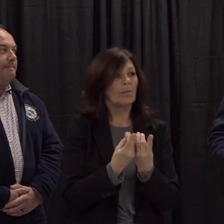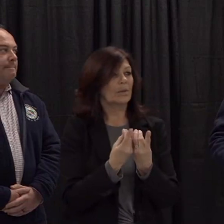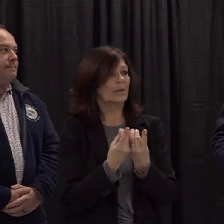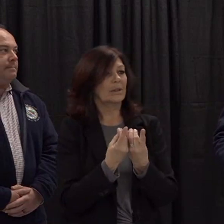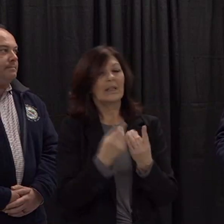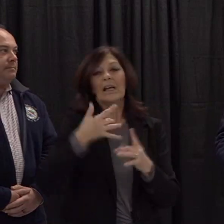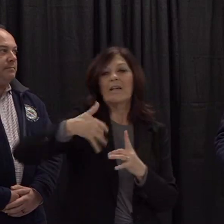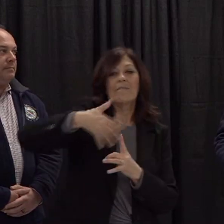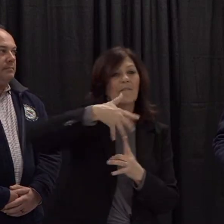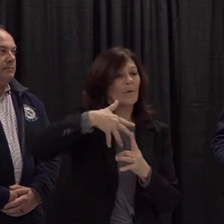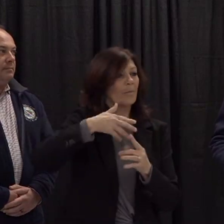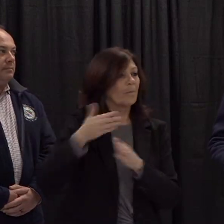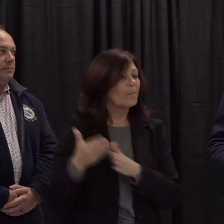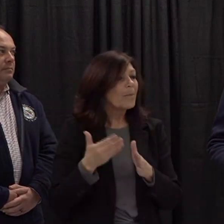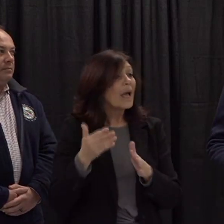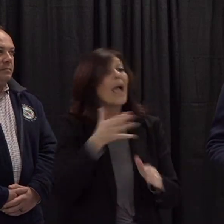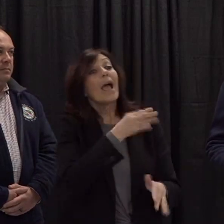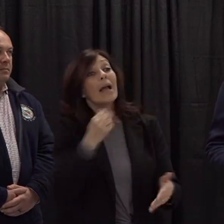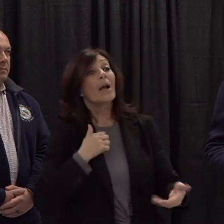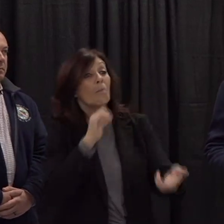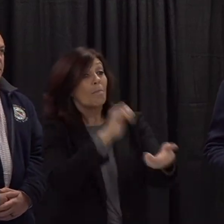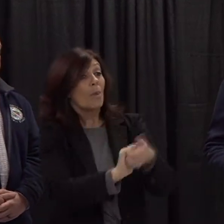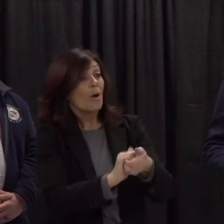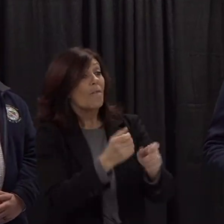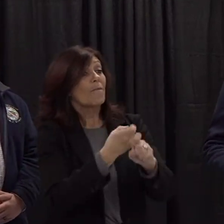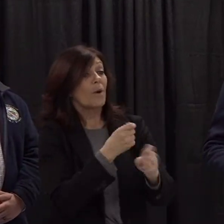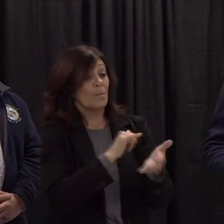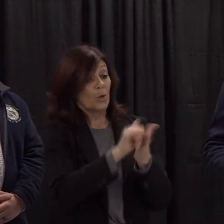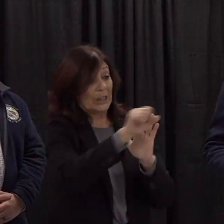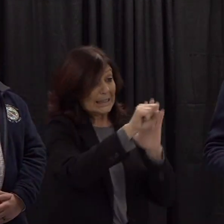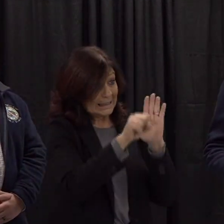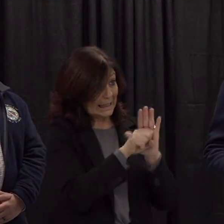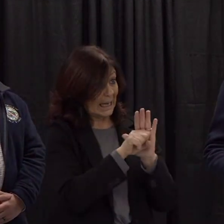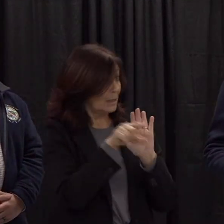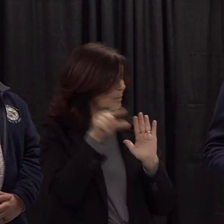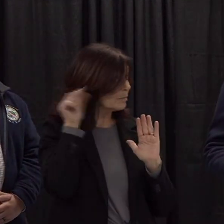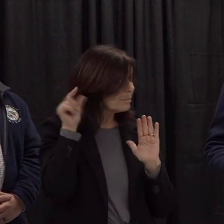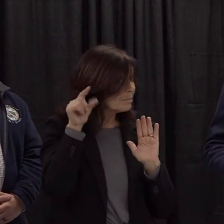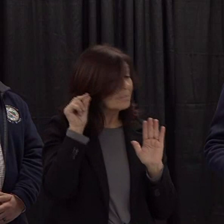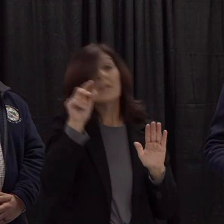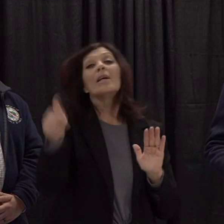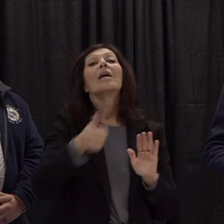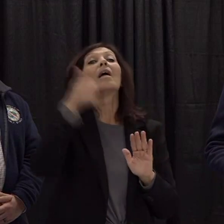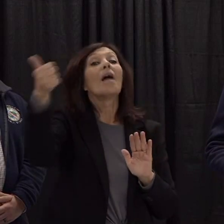as others environmental planning as well as our partners from New York State and other municipalities.